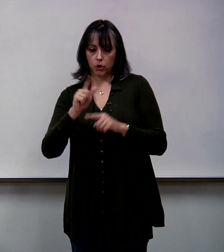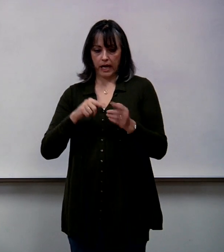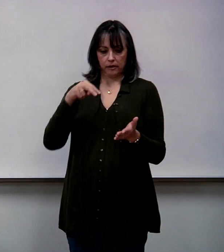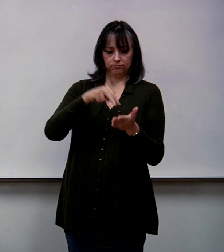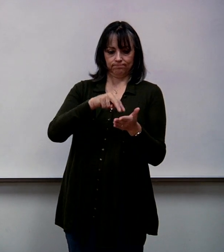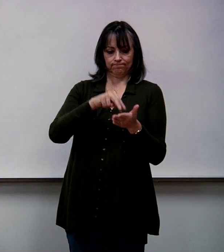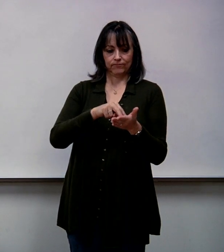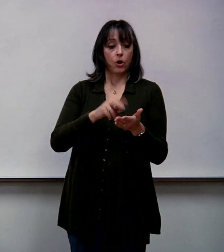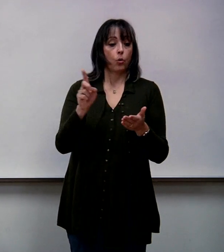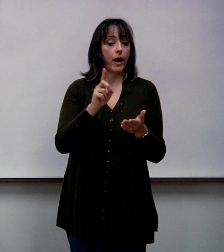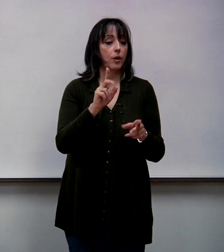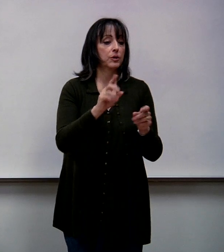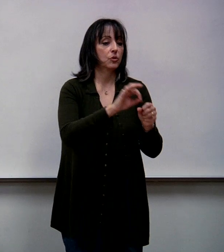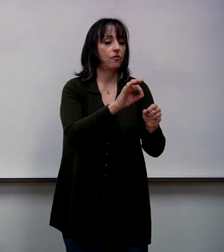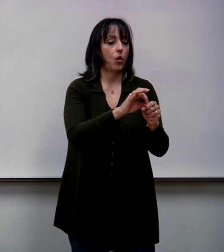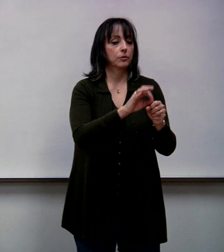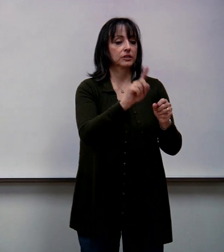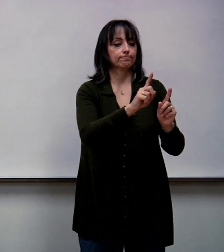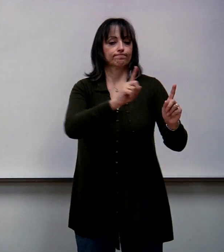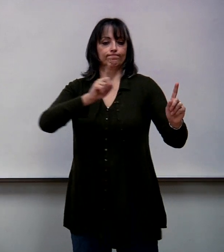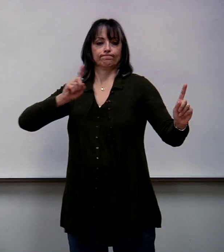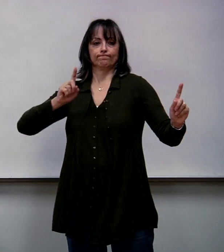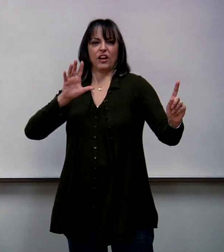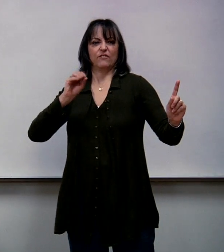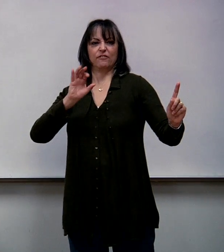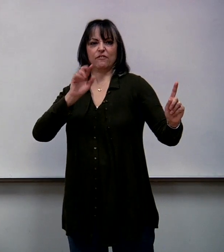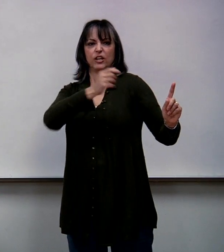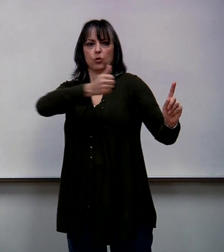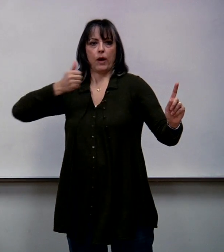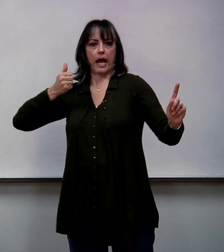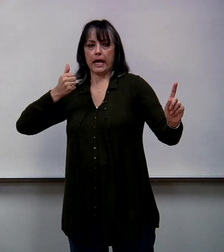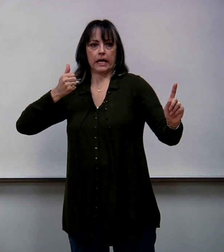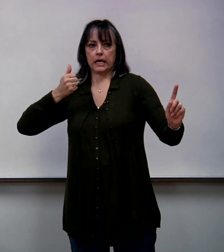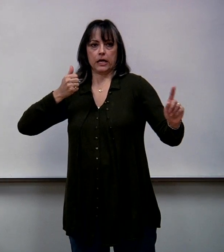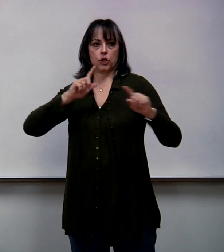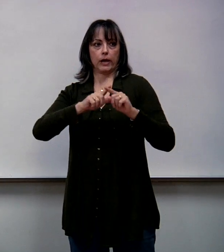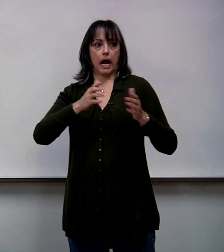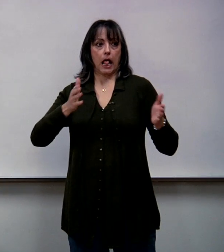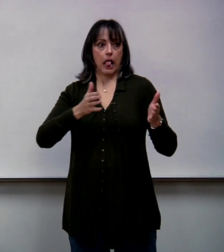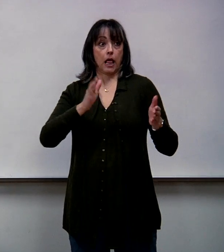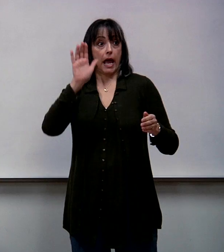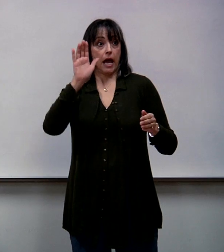of the voting location in the SAU and try to solicit votes. So you can't stand